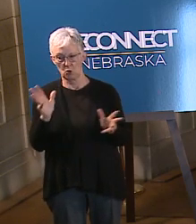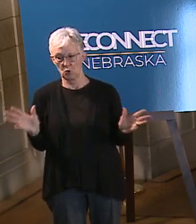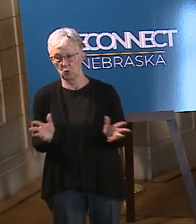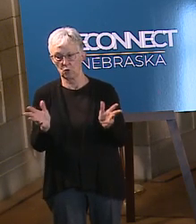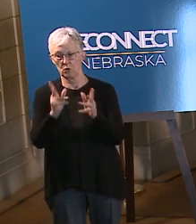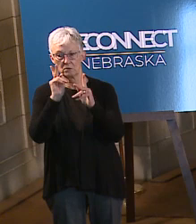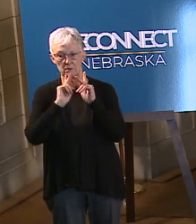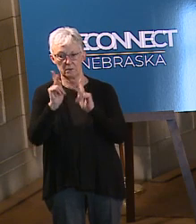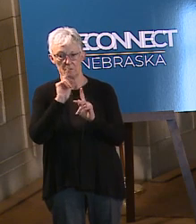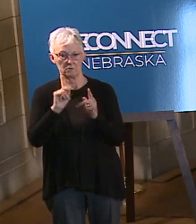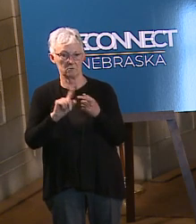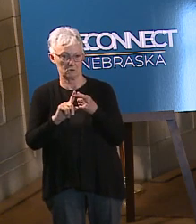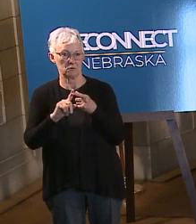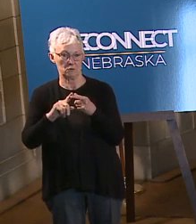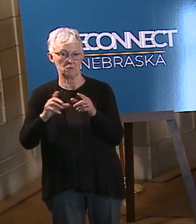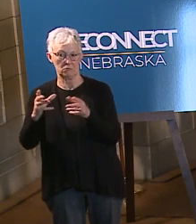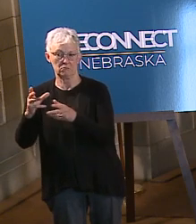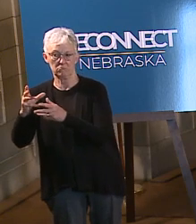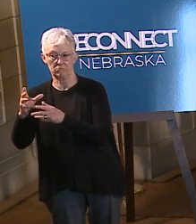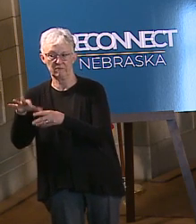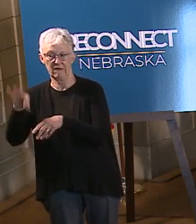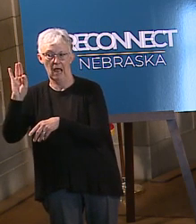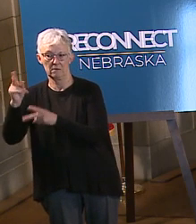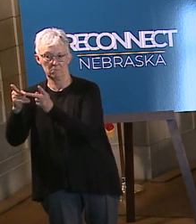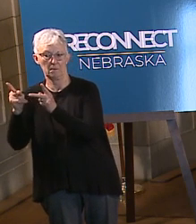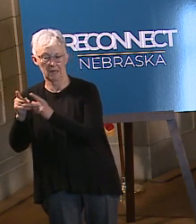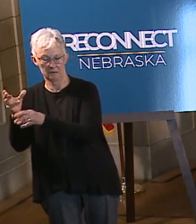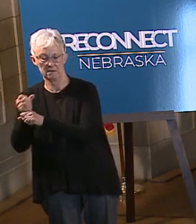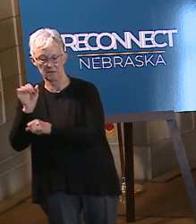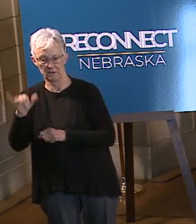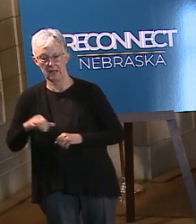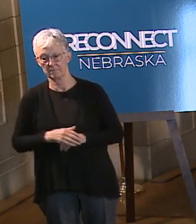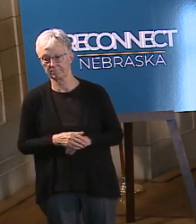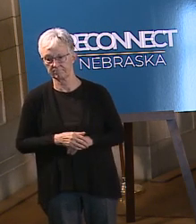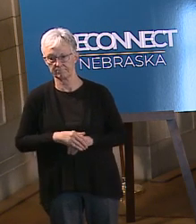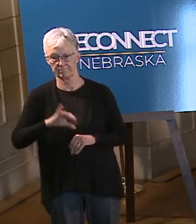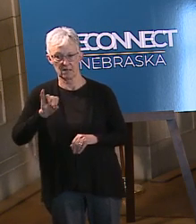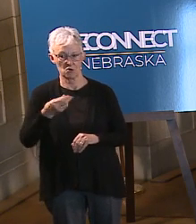WE'LL MAKE IT EASY AND